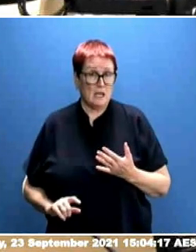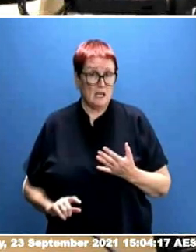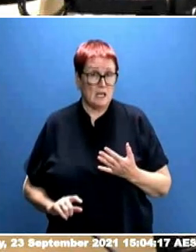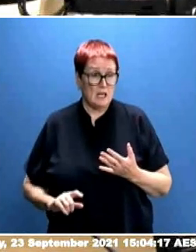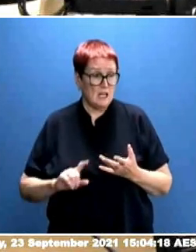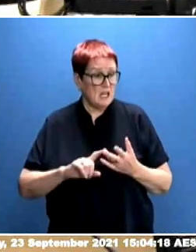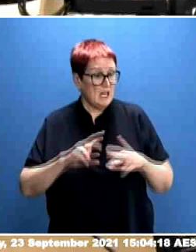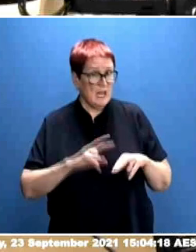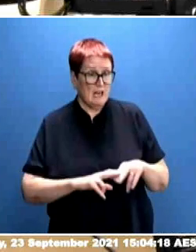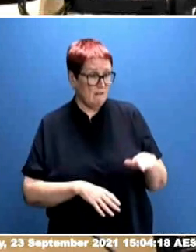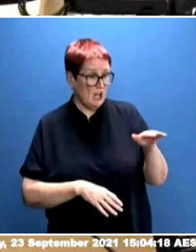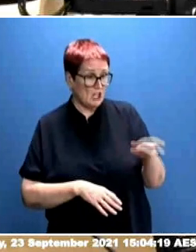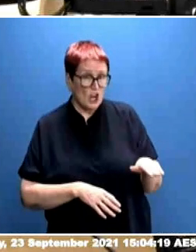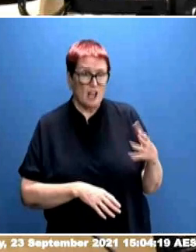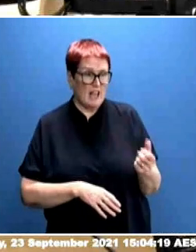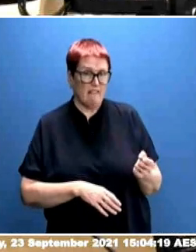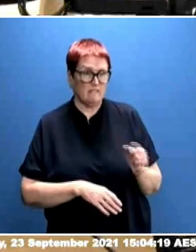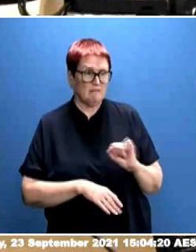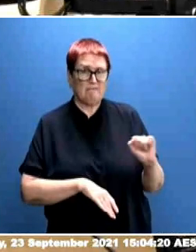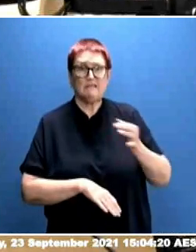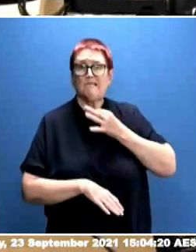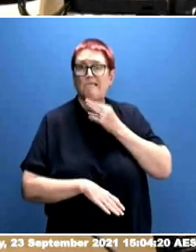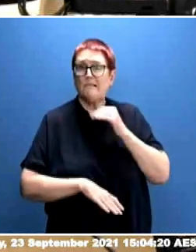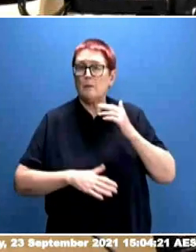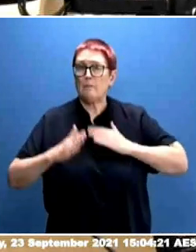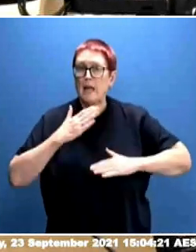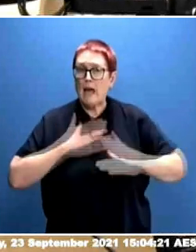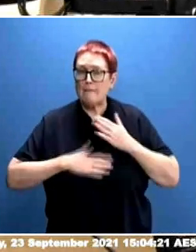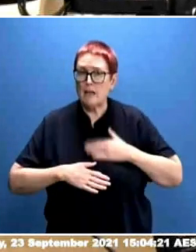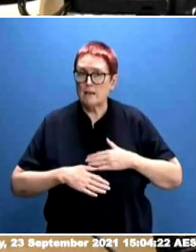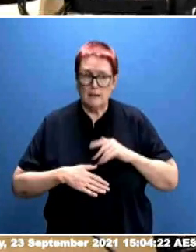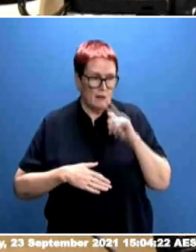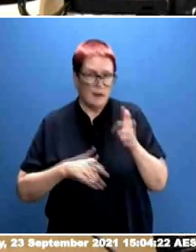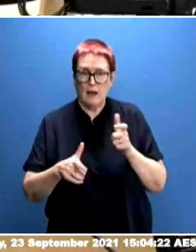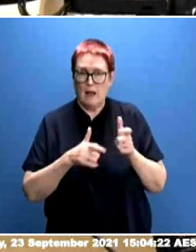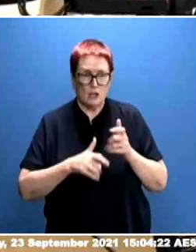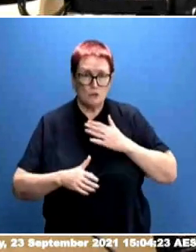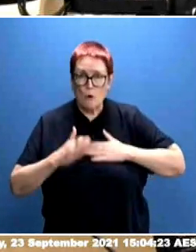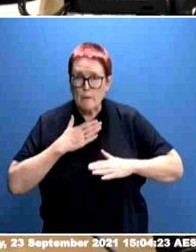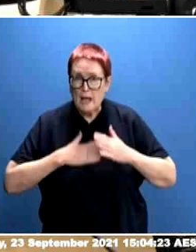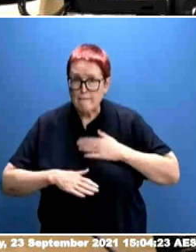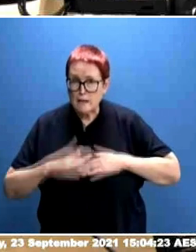behaviours and the dysregulation that might make them eligible and necessary